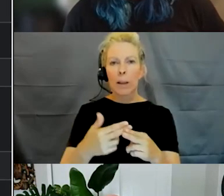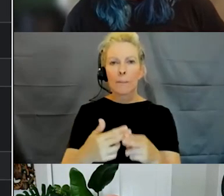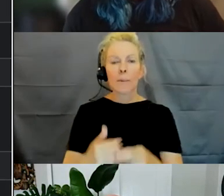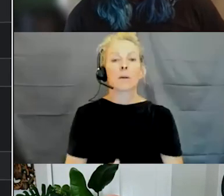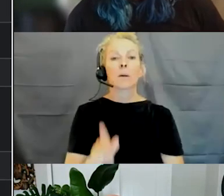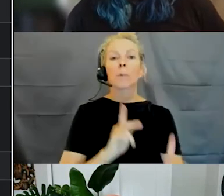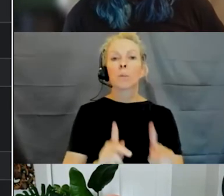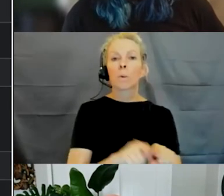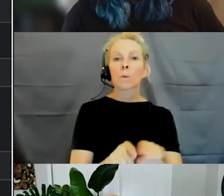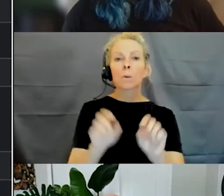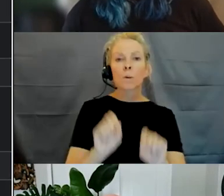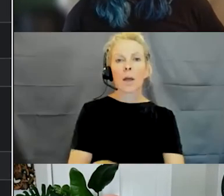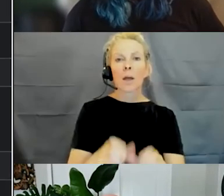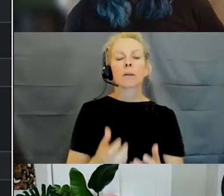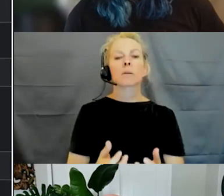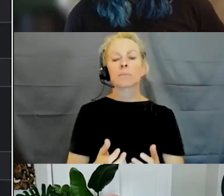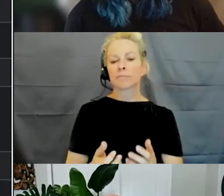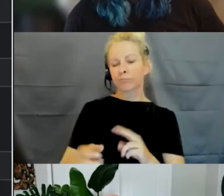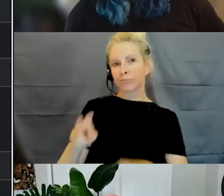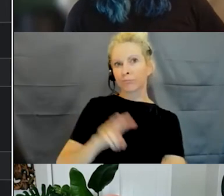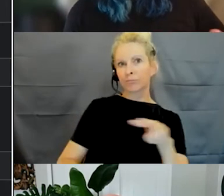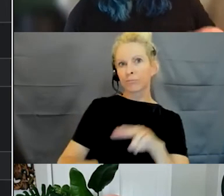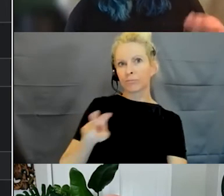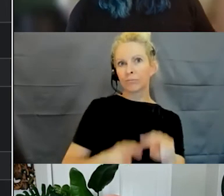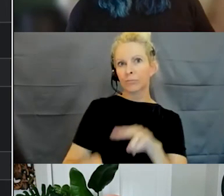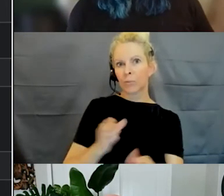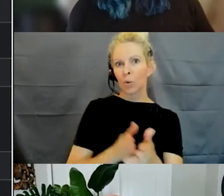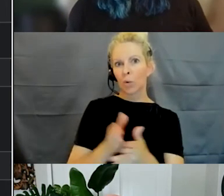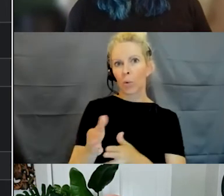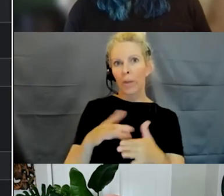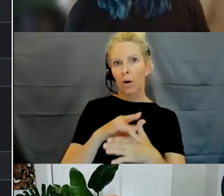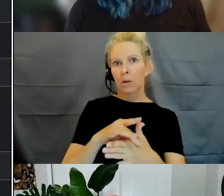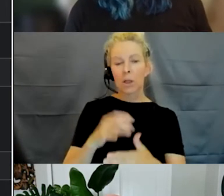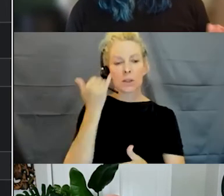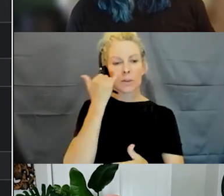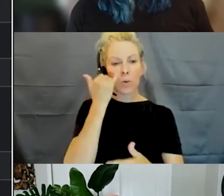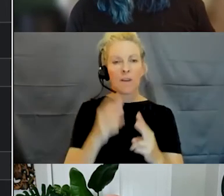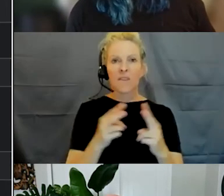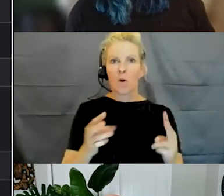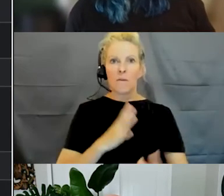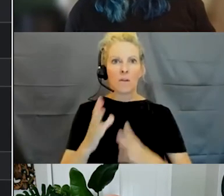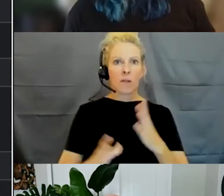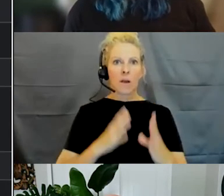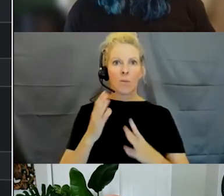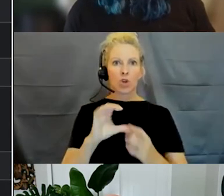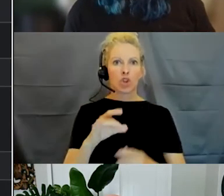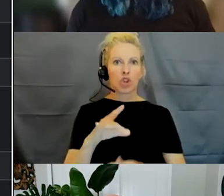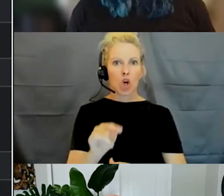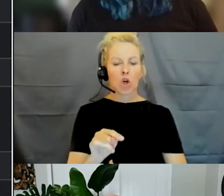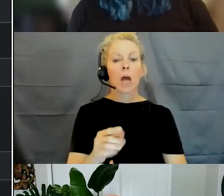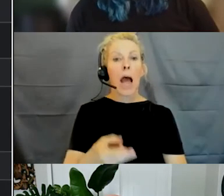traverse the content of a very elaborate chart, for instance. Pie chart does extremely well but